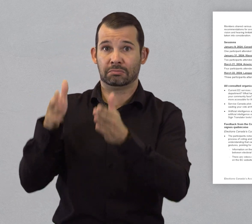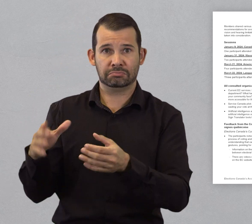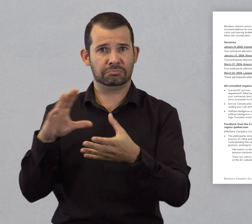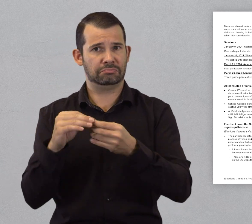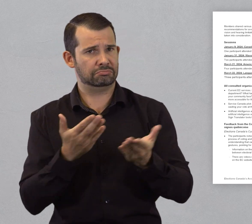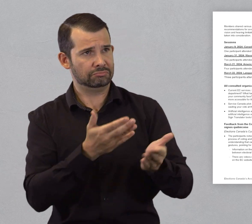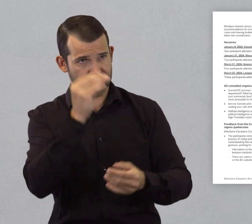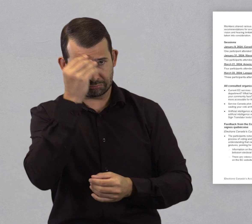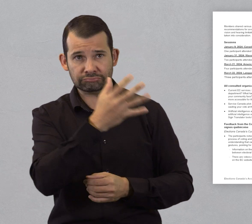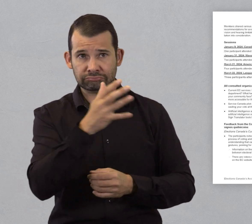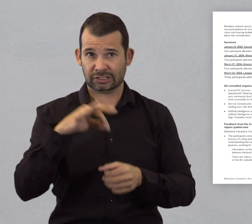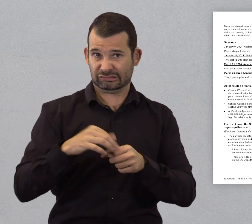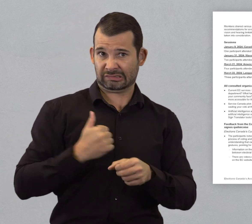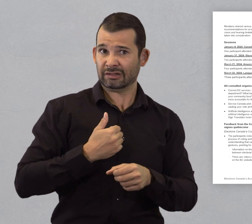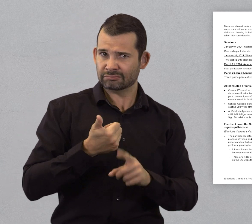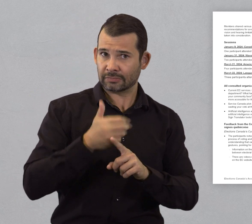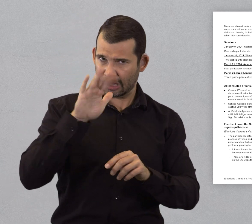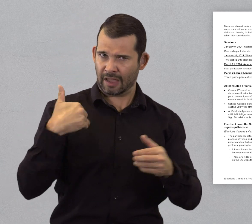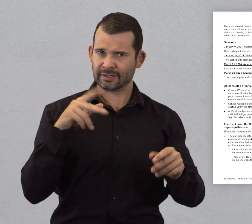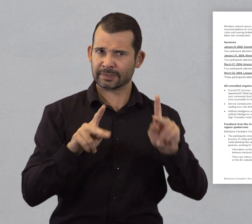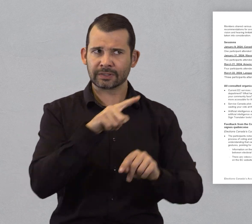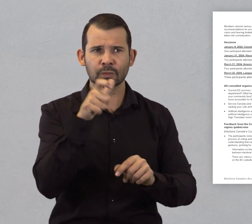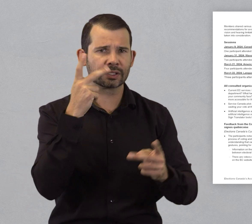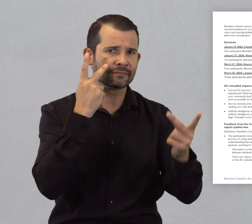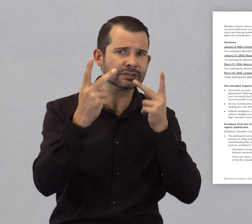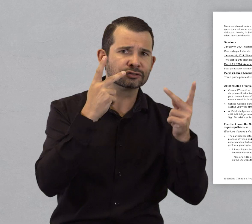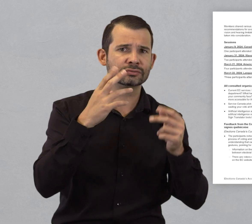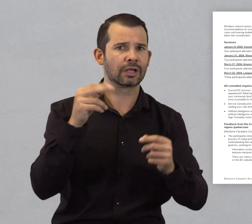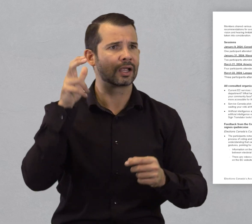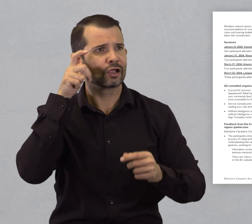that there are people with vision and hearing limitations; addressing